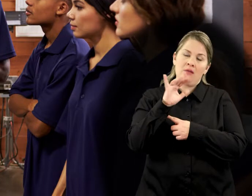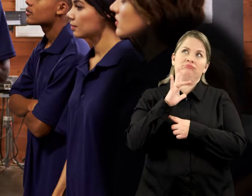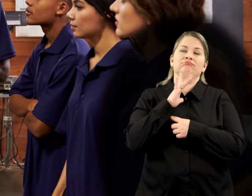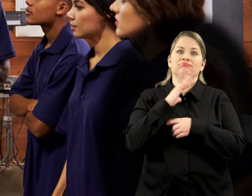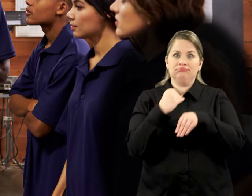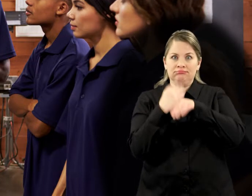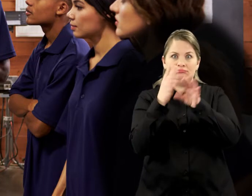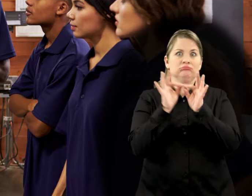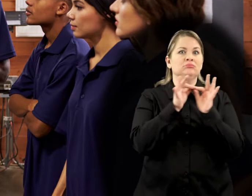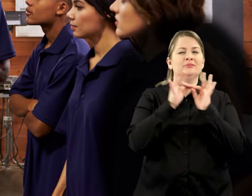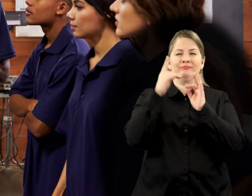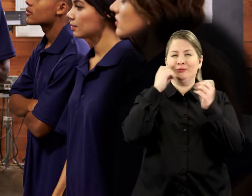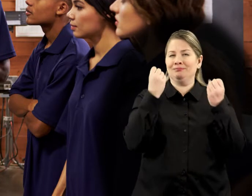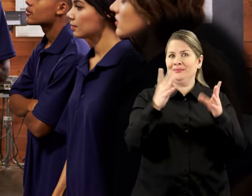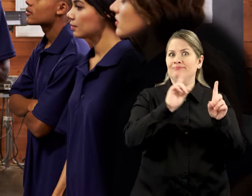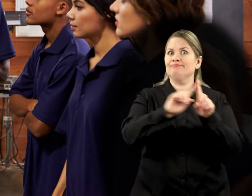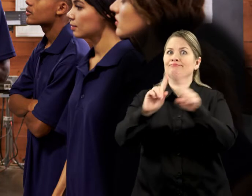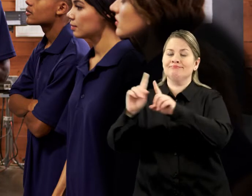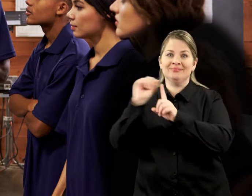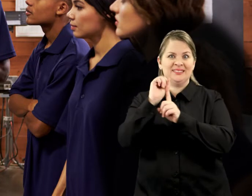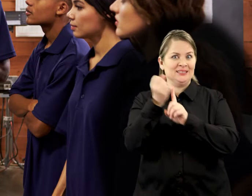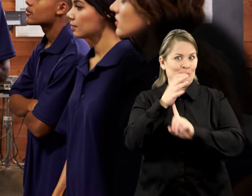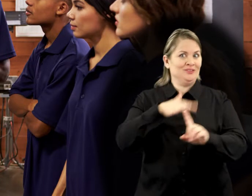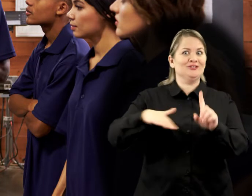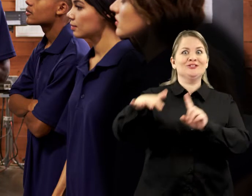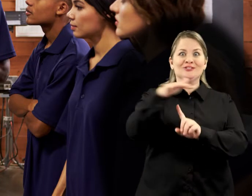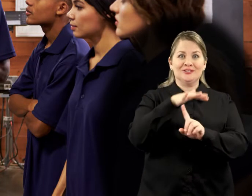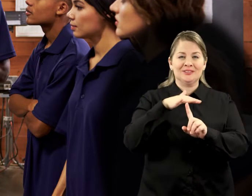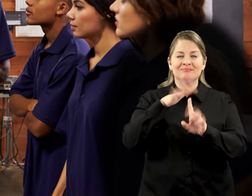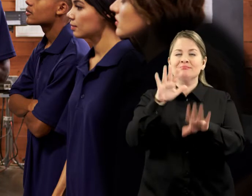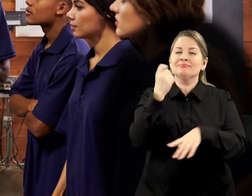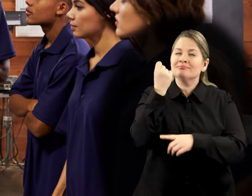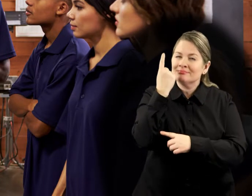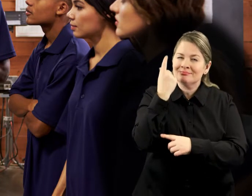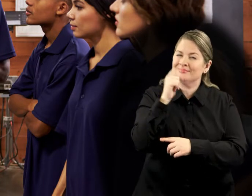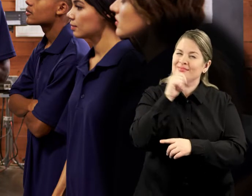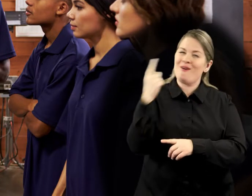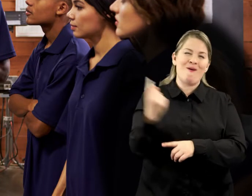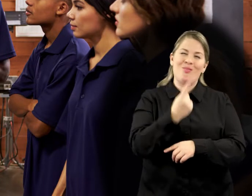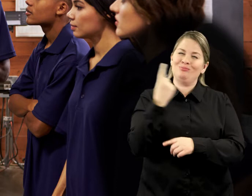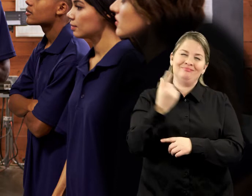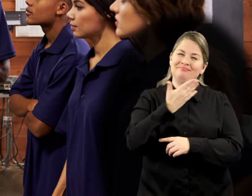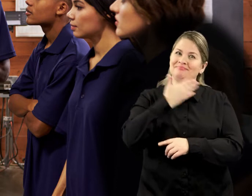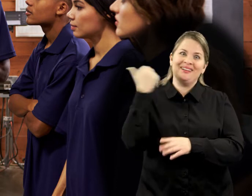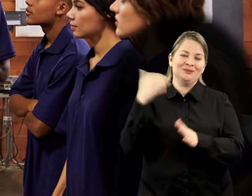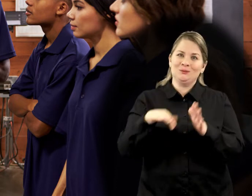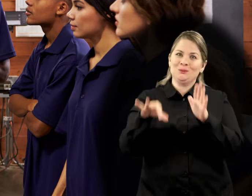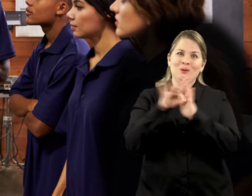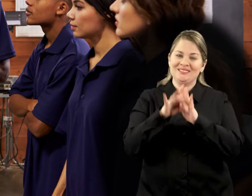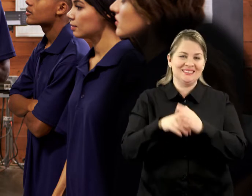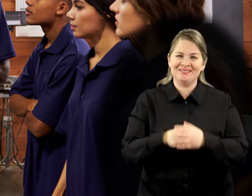While VRI is a good solution for many situations, it is not always the best choice.